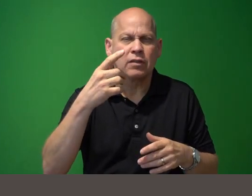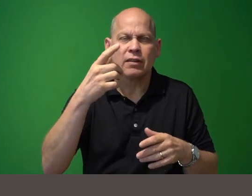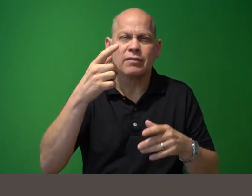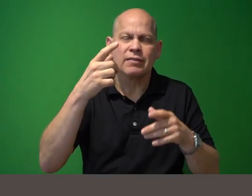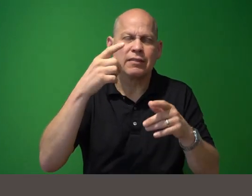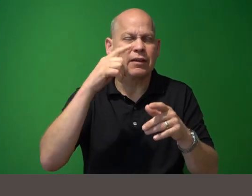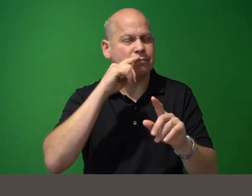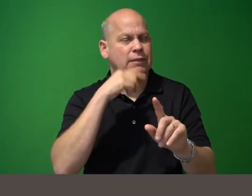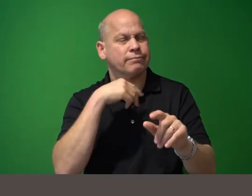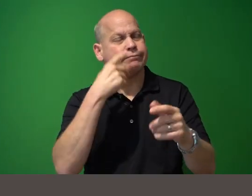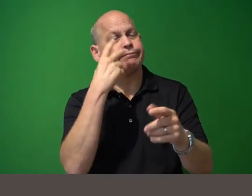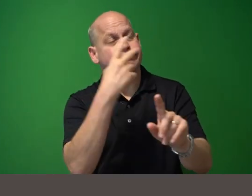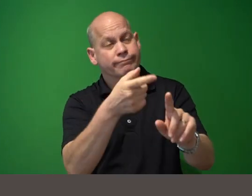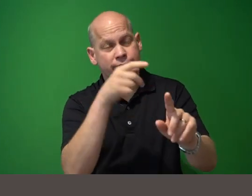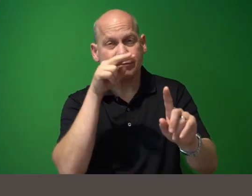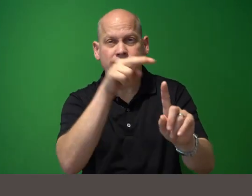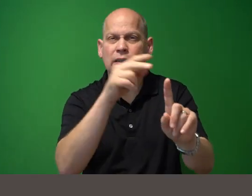of a nearby airport at Newark,